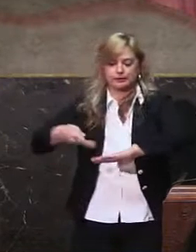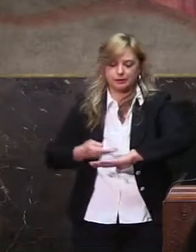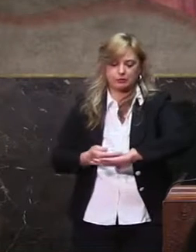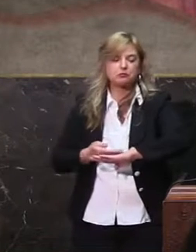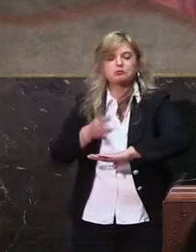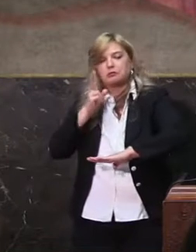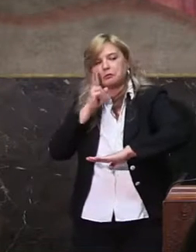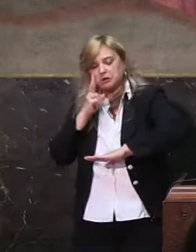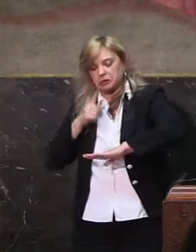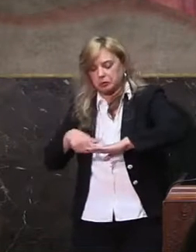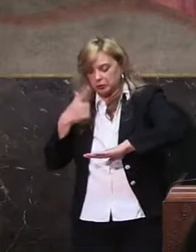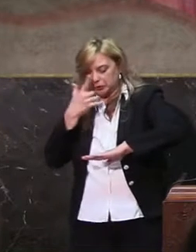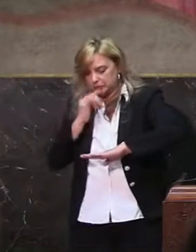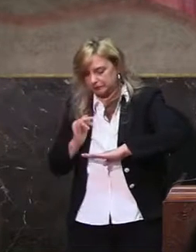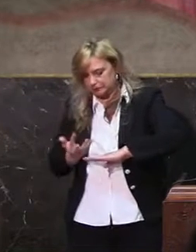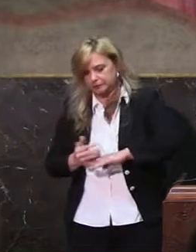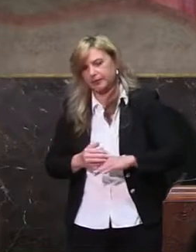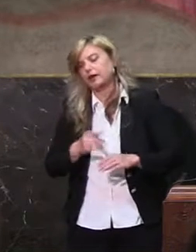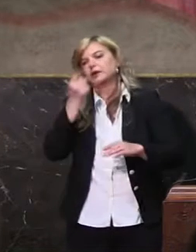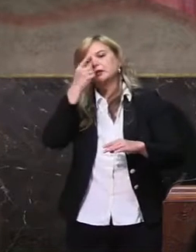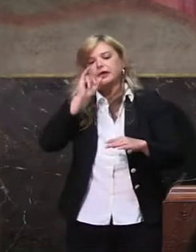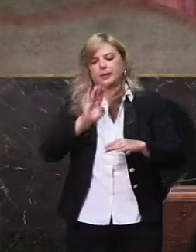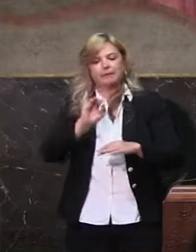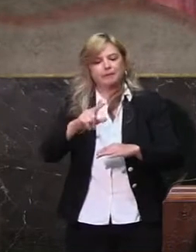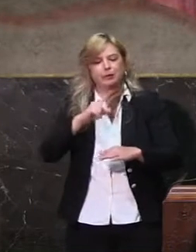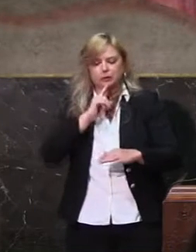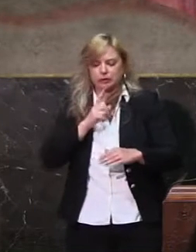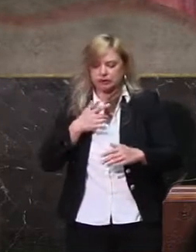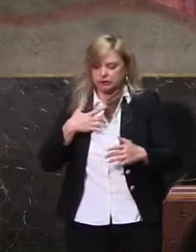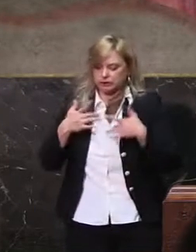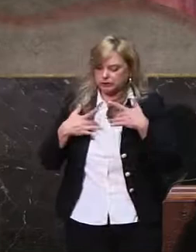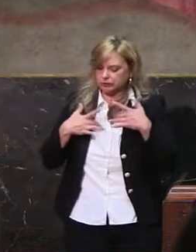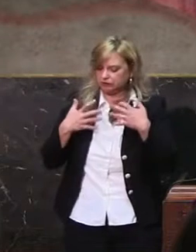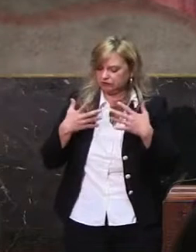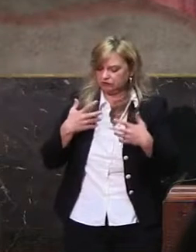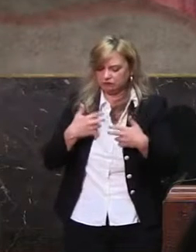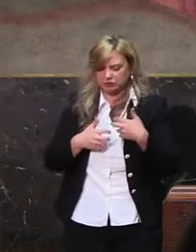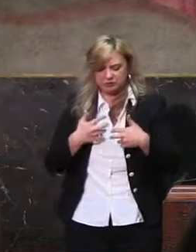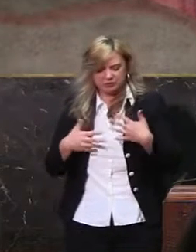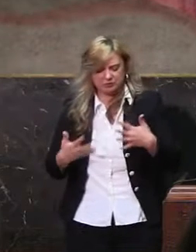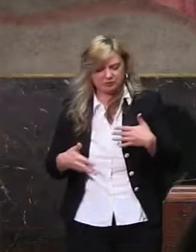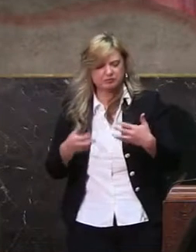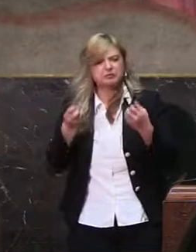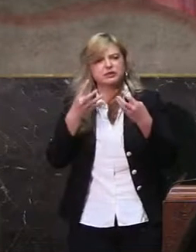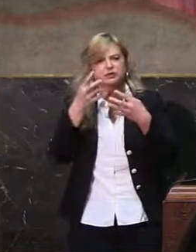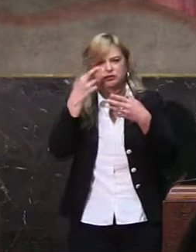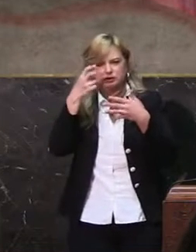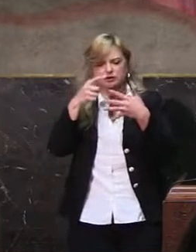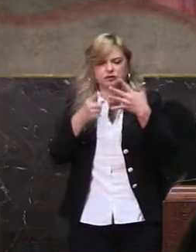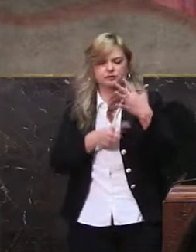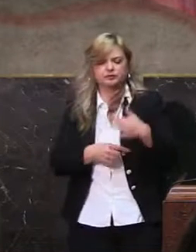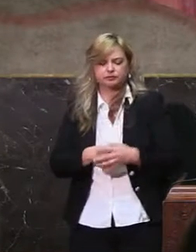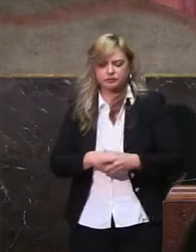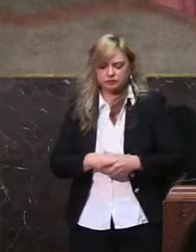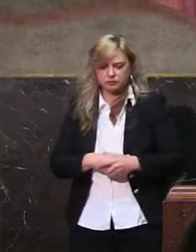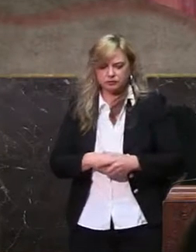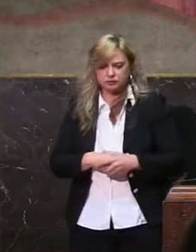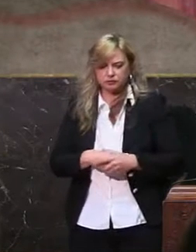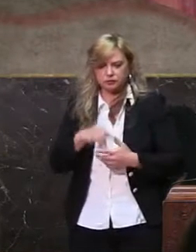the bill is problematic to me for a number of reasons one of which is just a